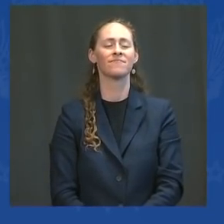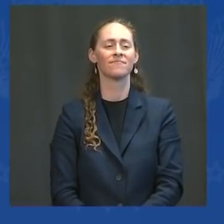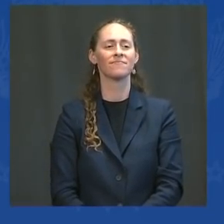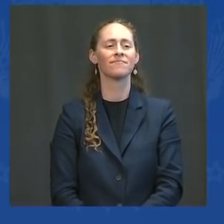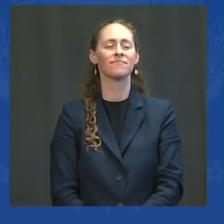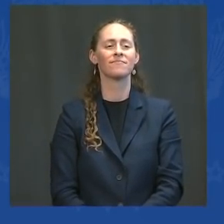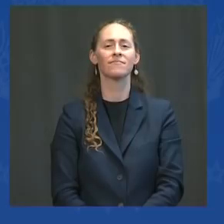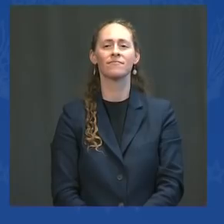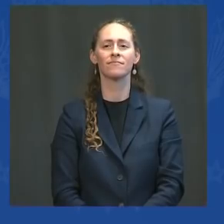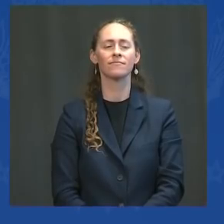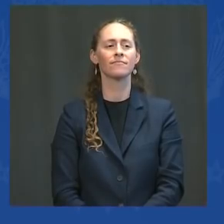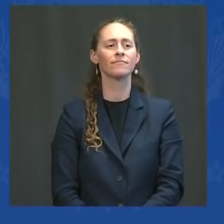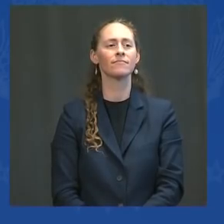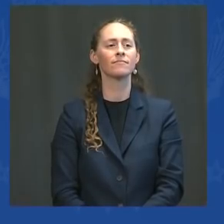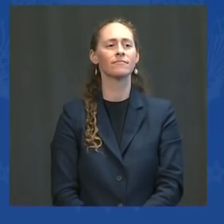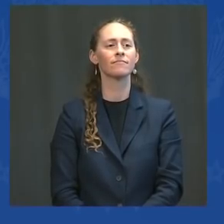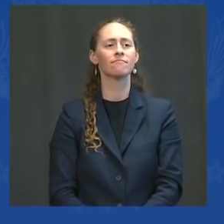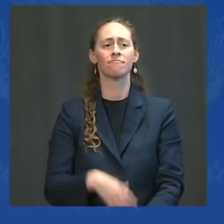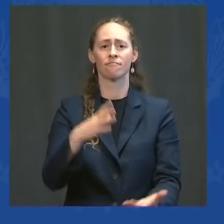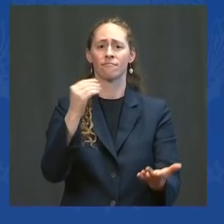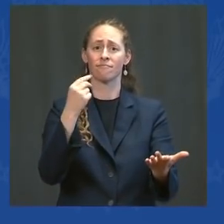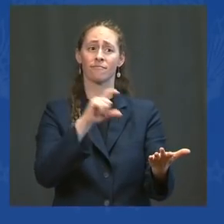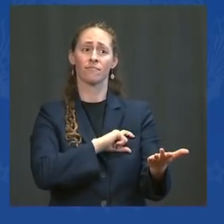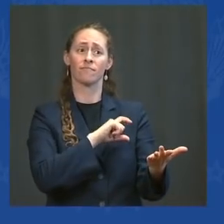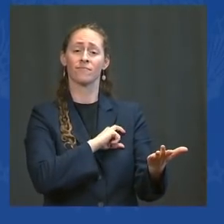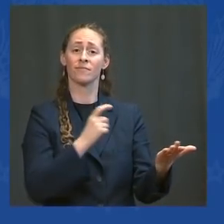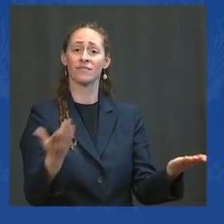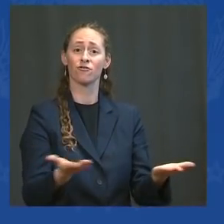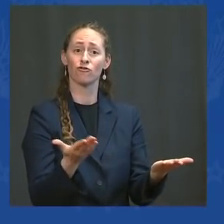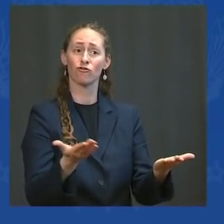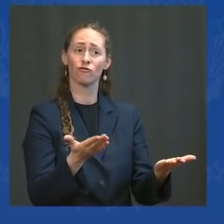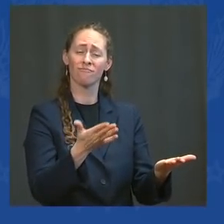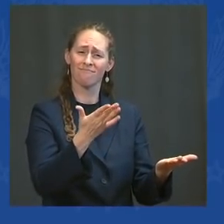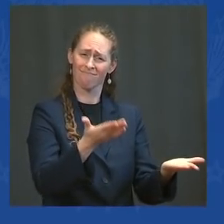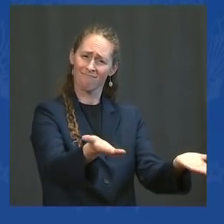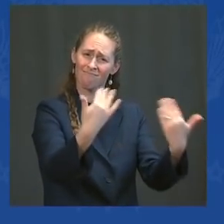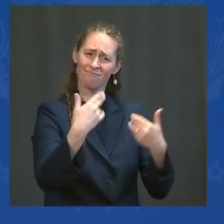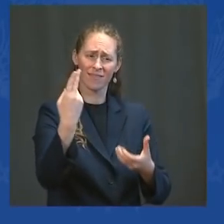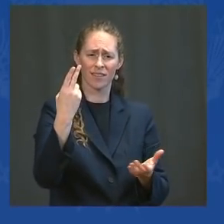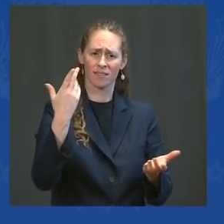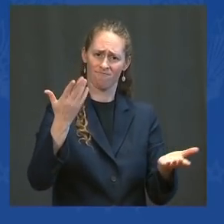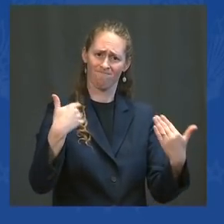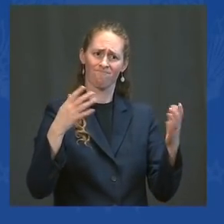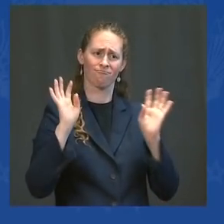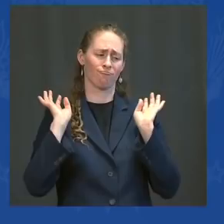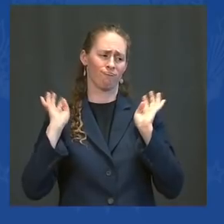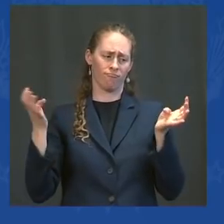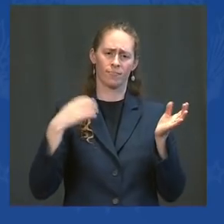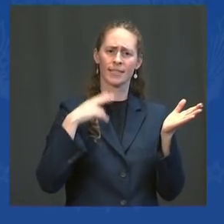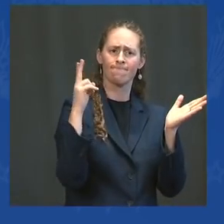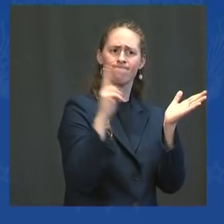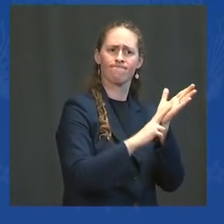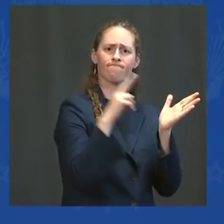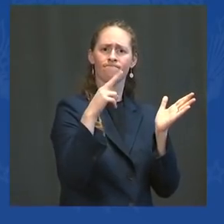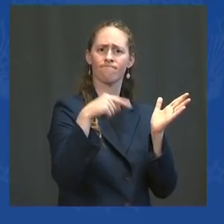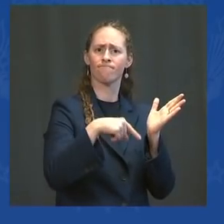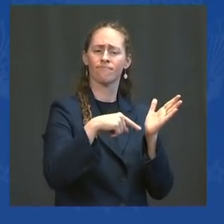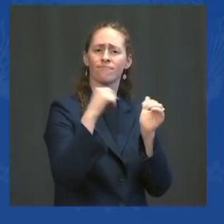and the other officers here today to join me as I sign this bill into law. May God bless you all. And may God protect our troops